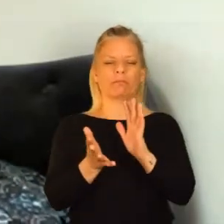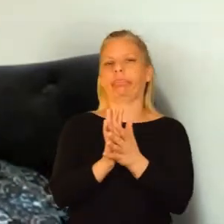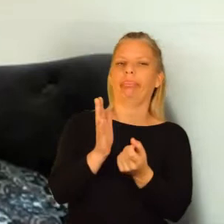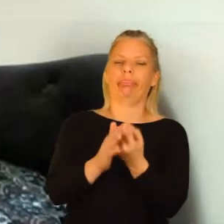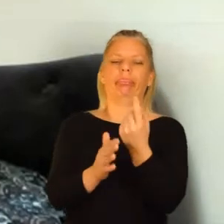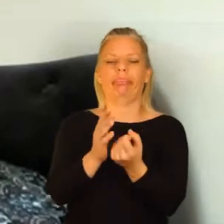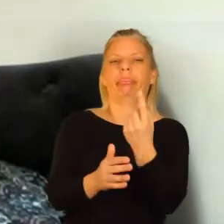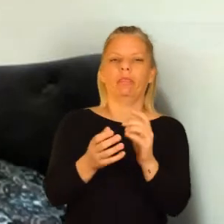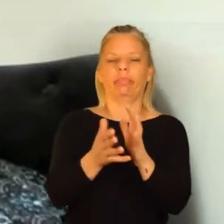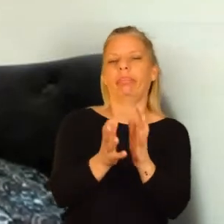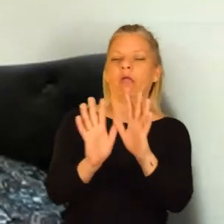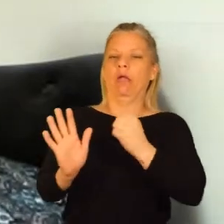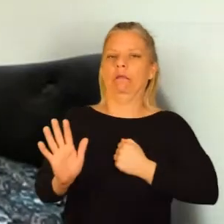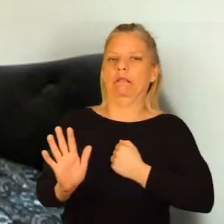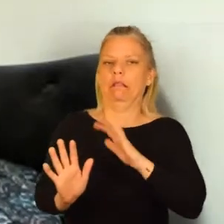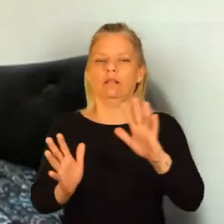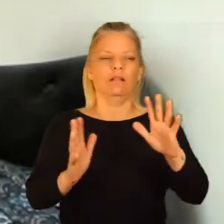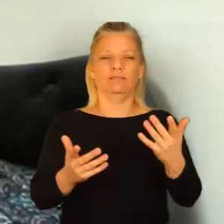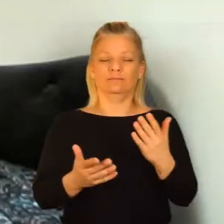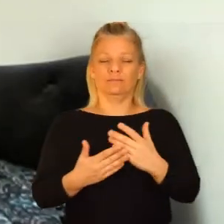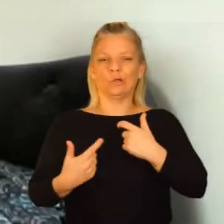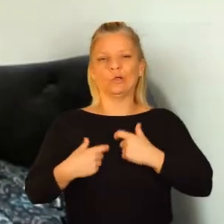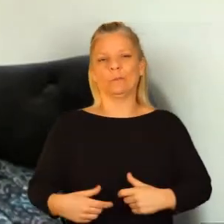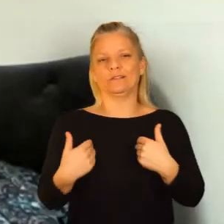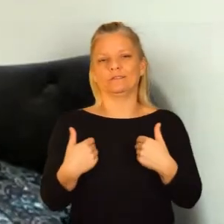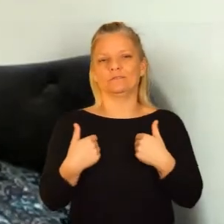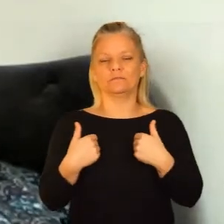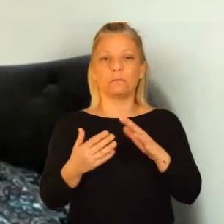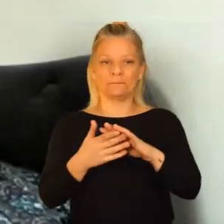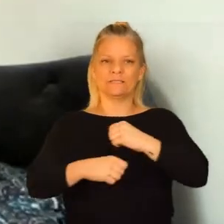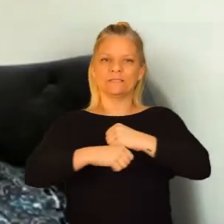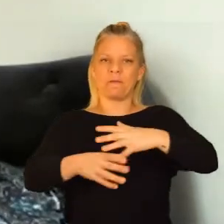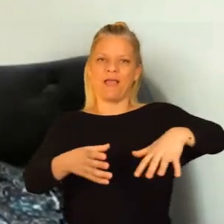And so for my view at least being slightly imperfect messing up occasionally apologising